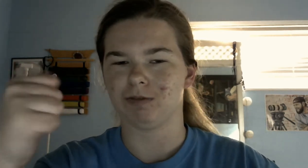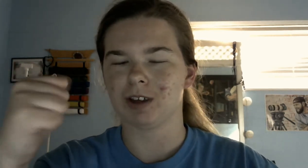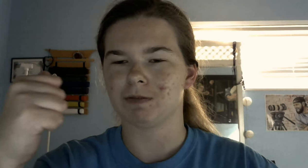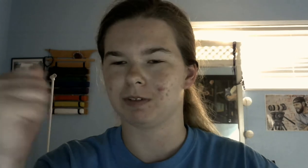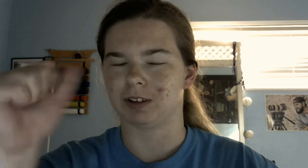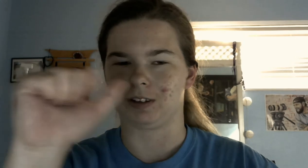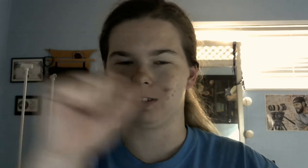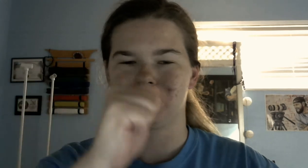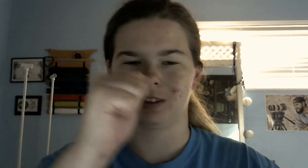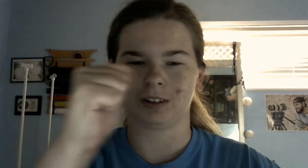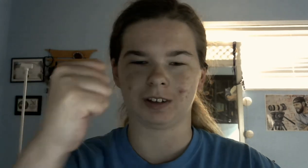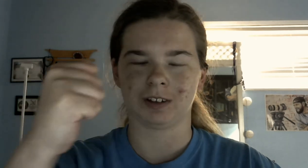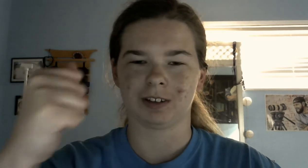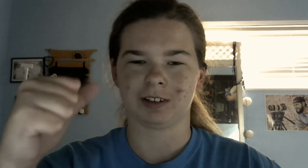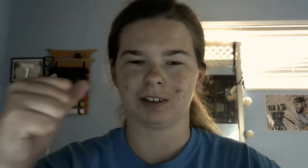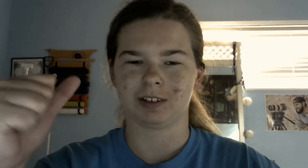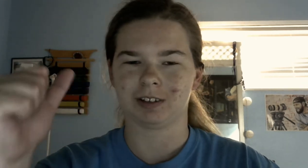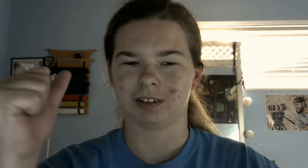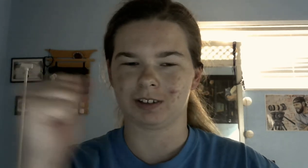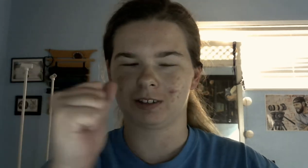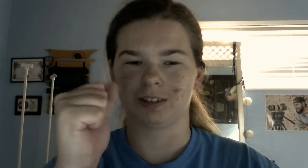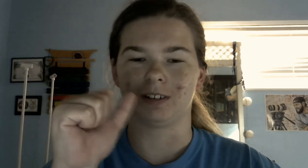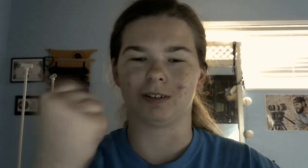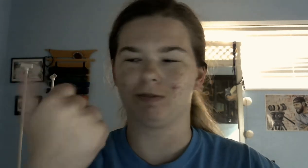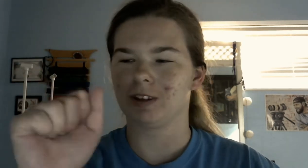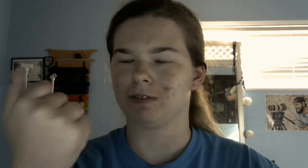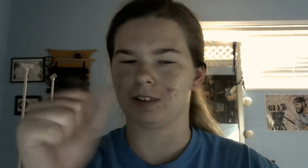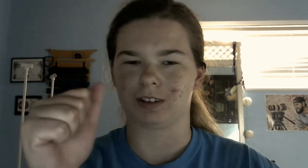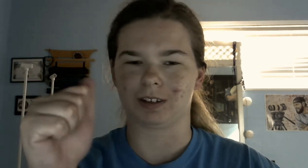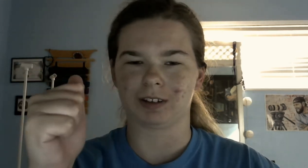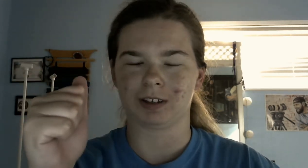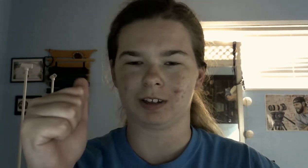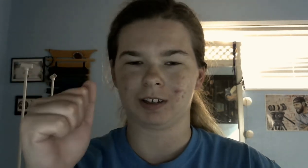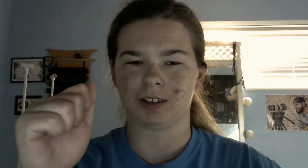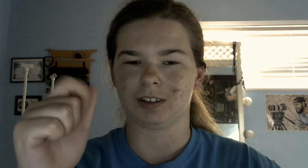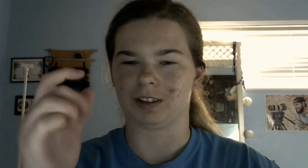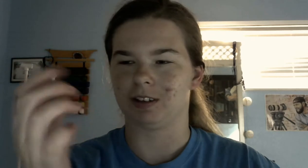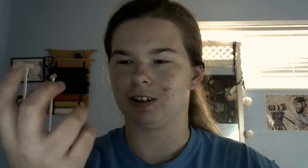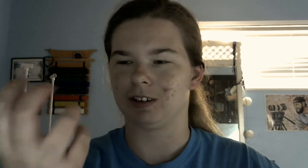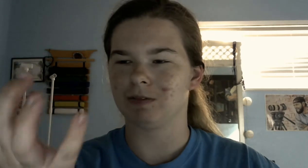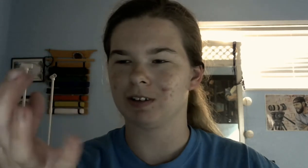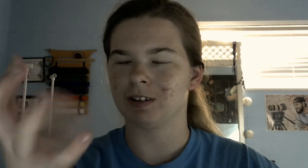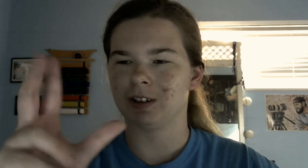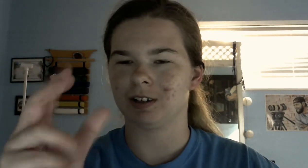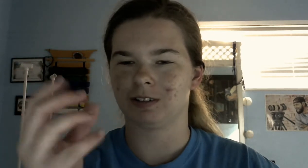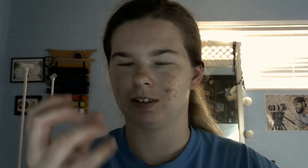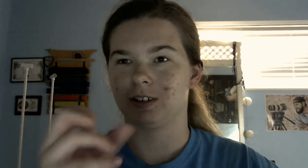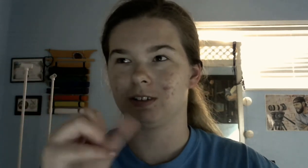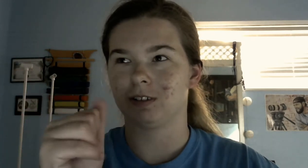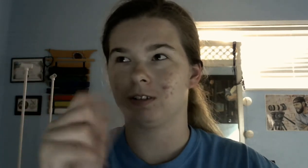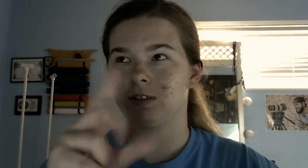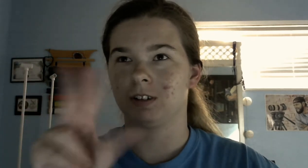your hand is a wave it like this then 11